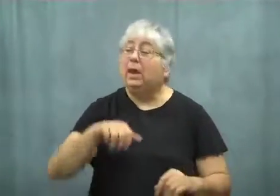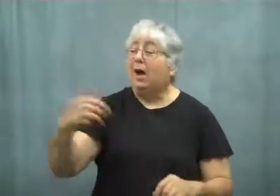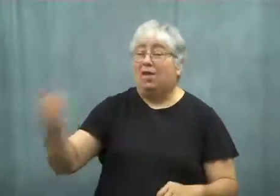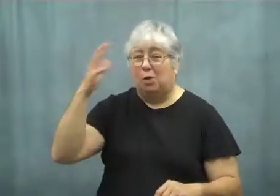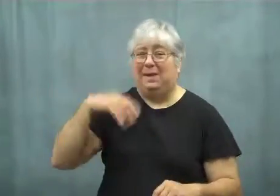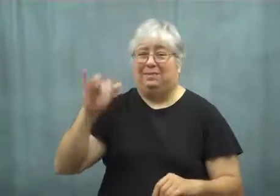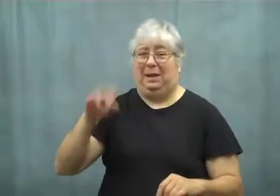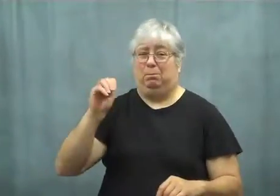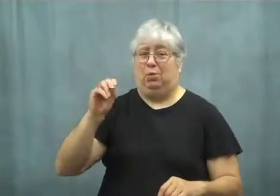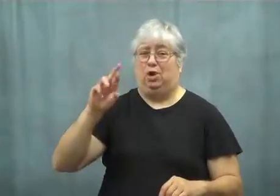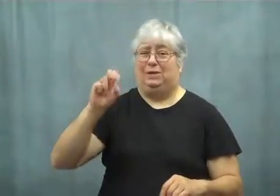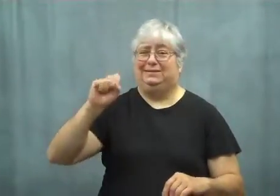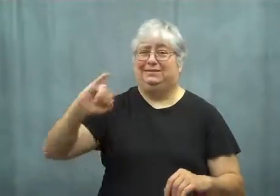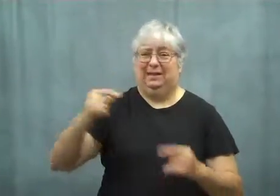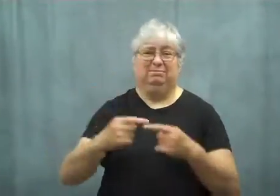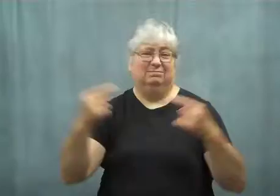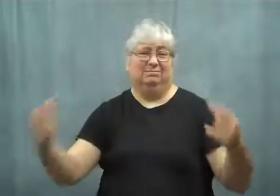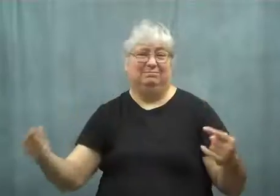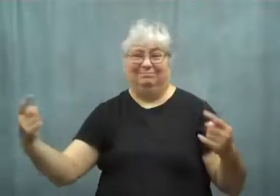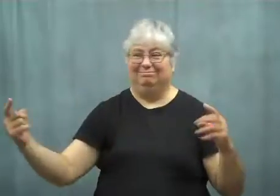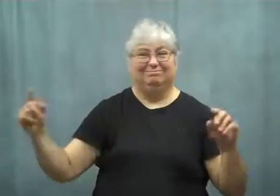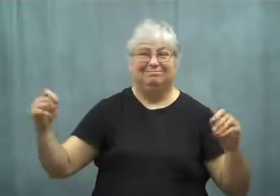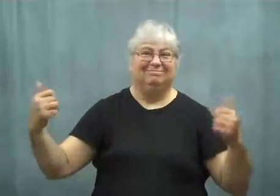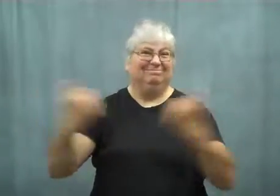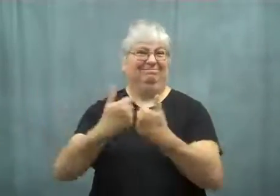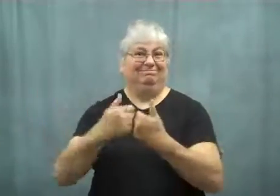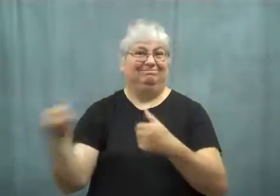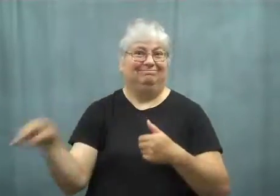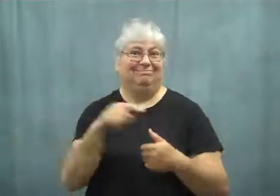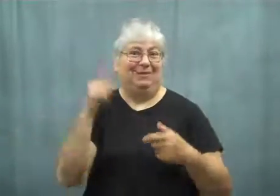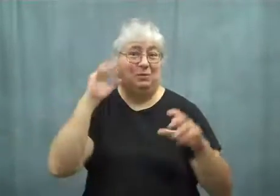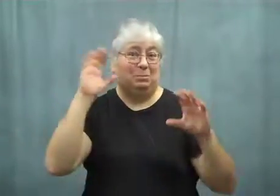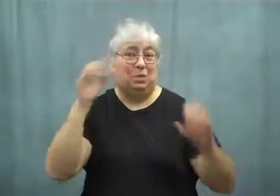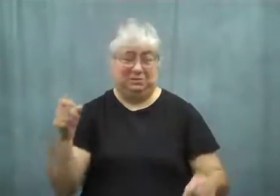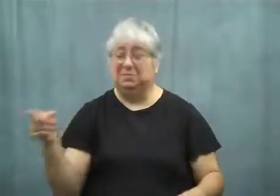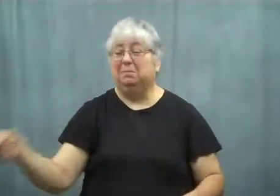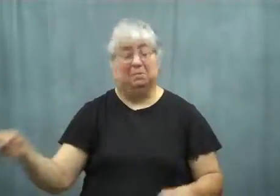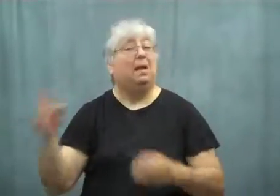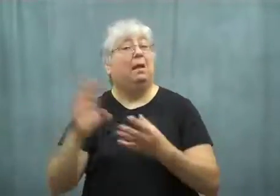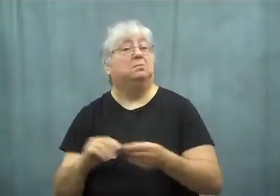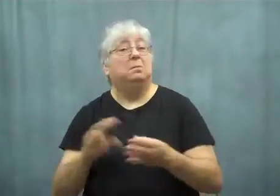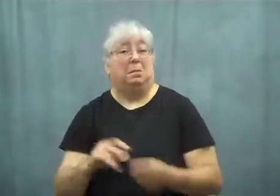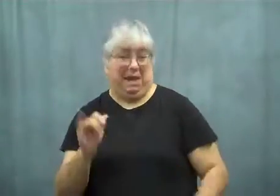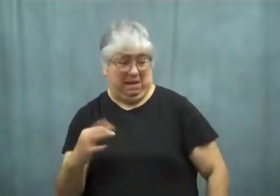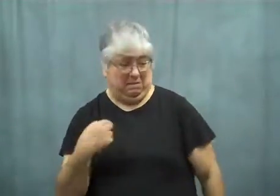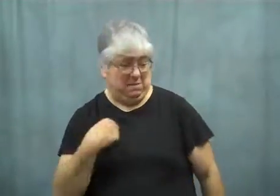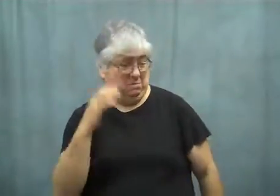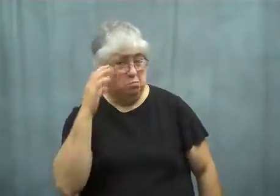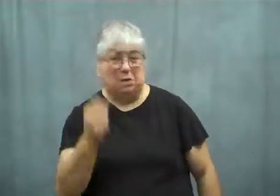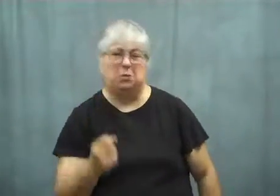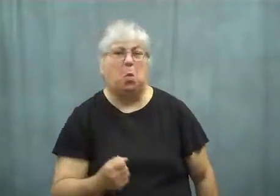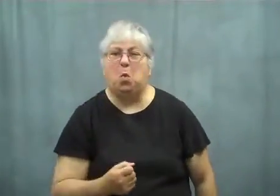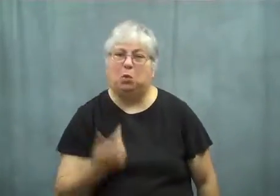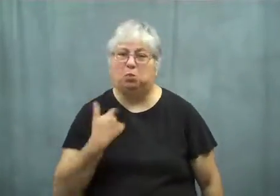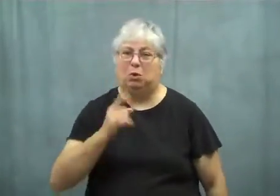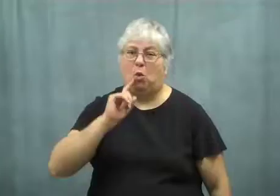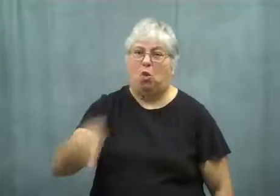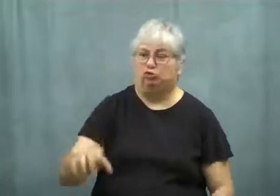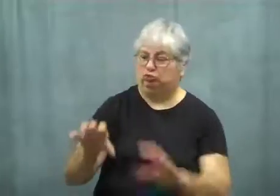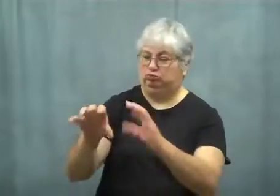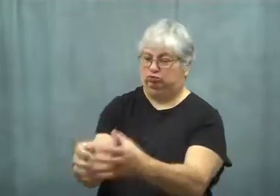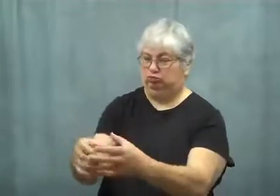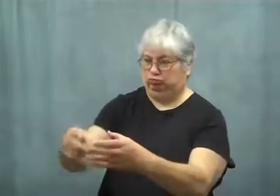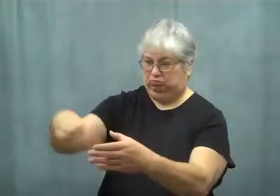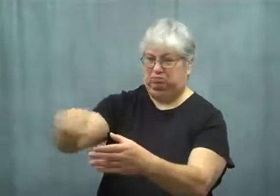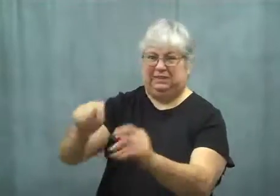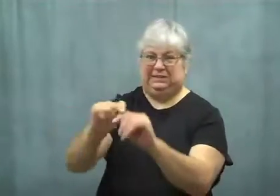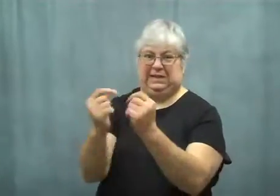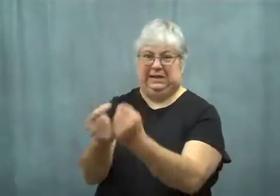The opposing candidate, Morsi,